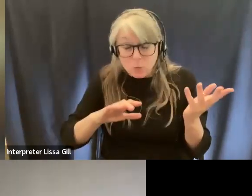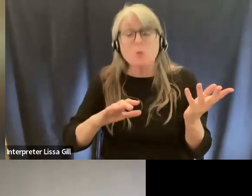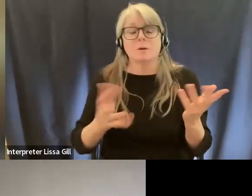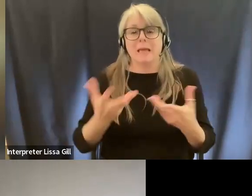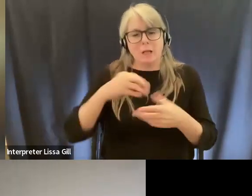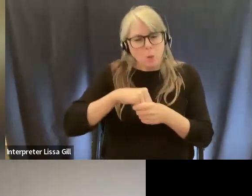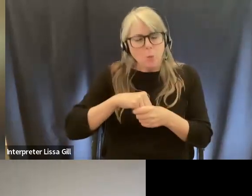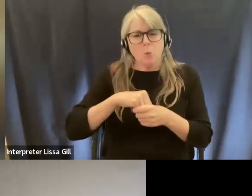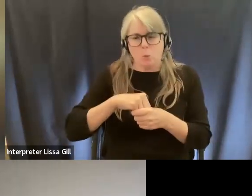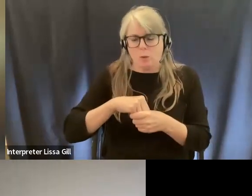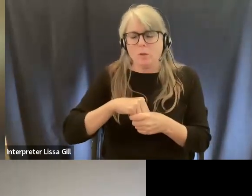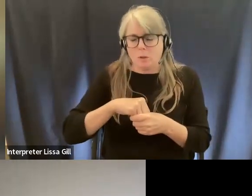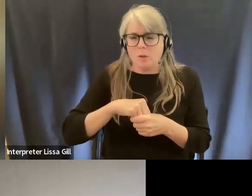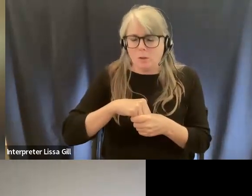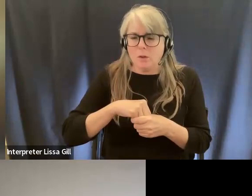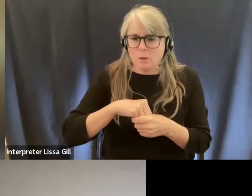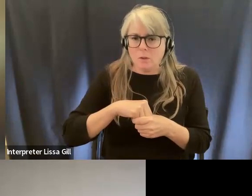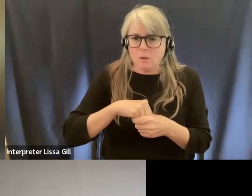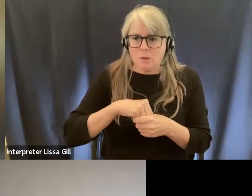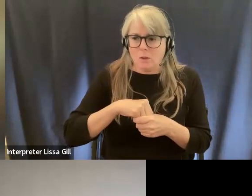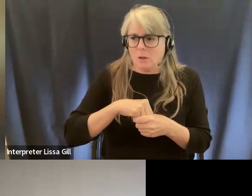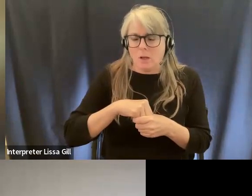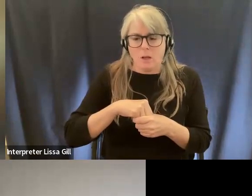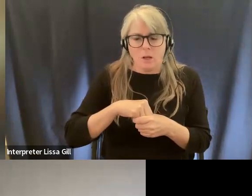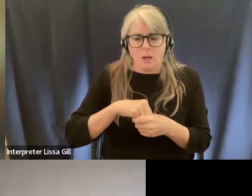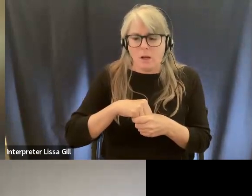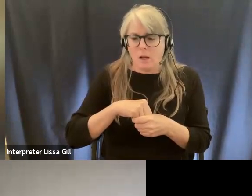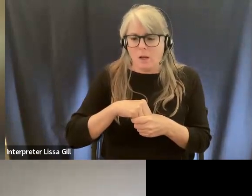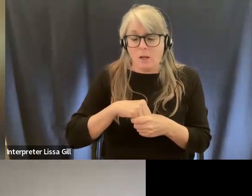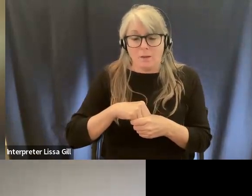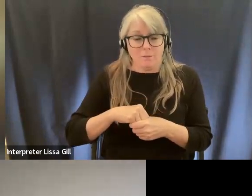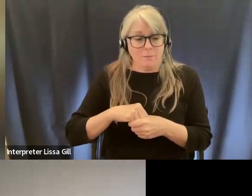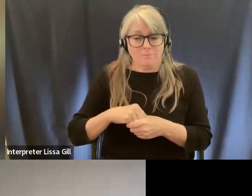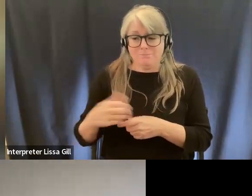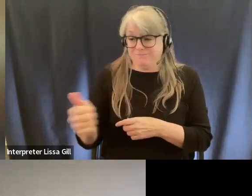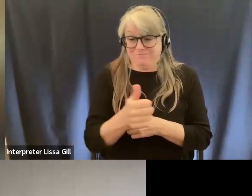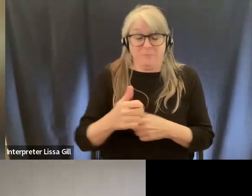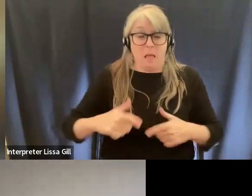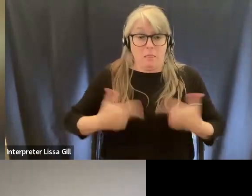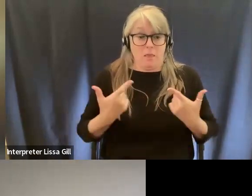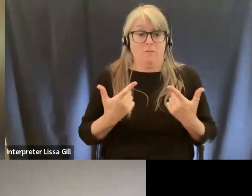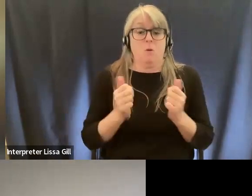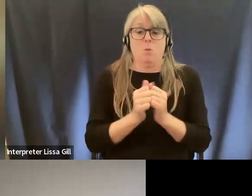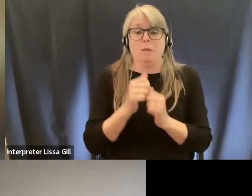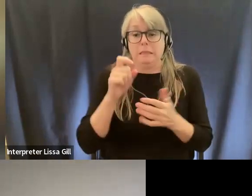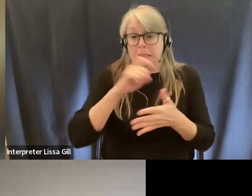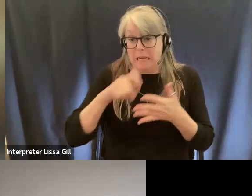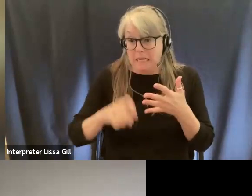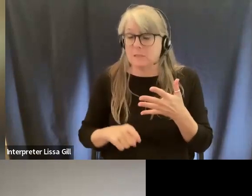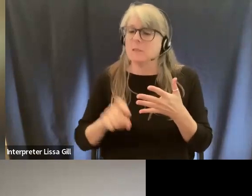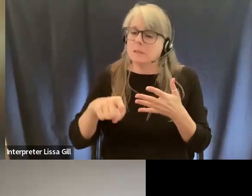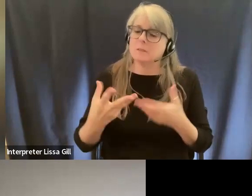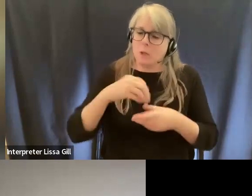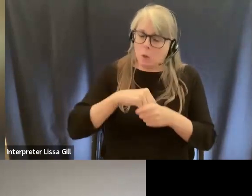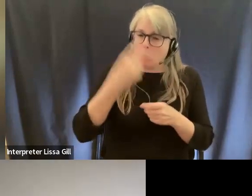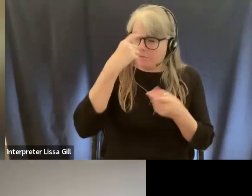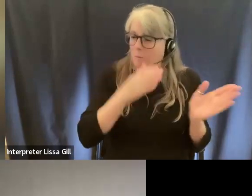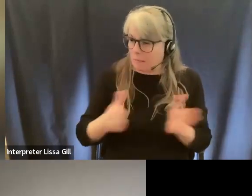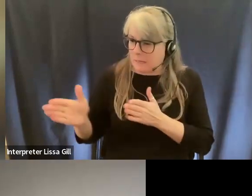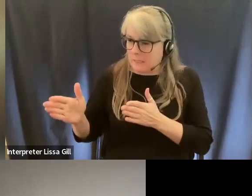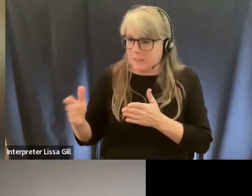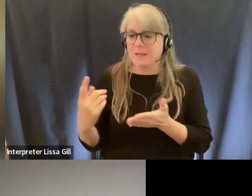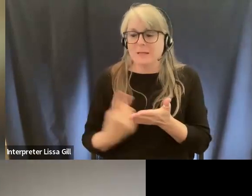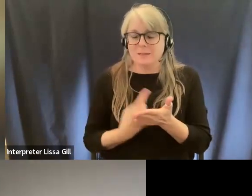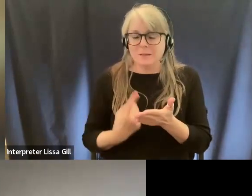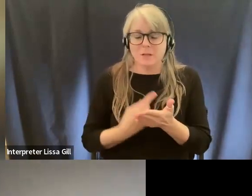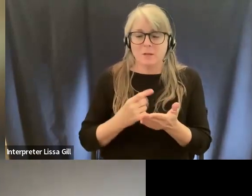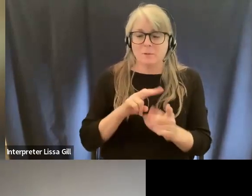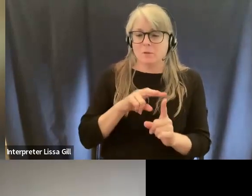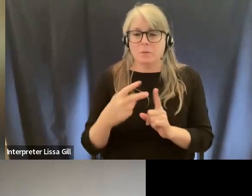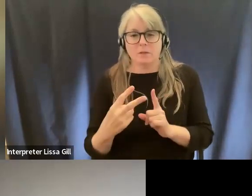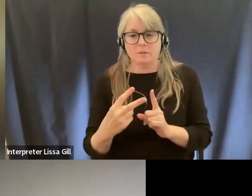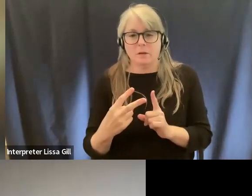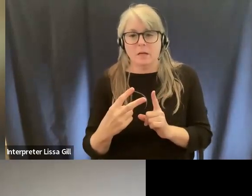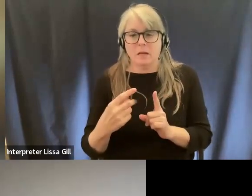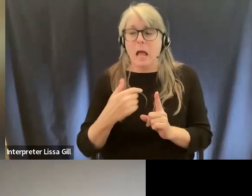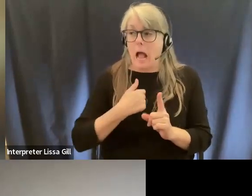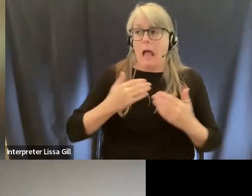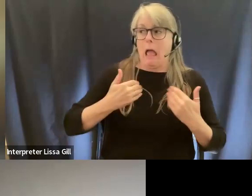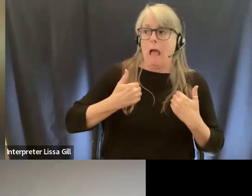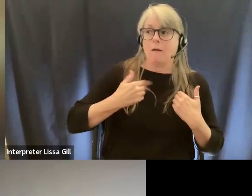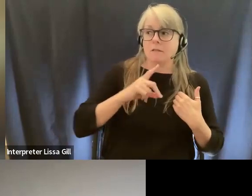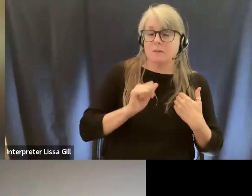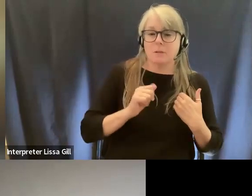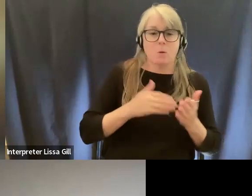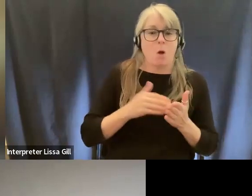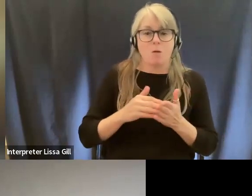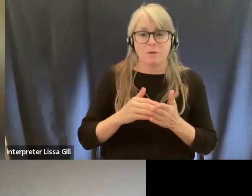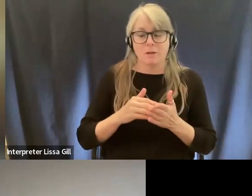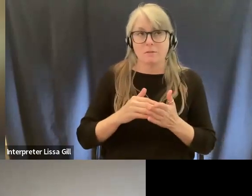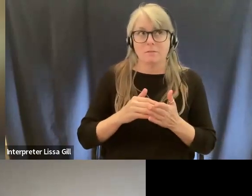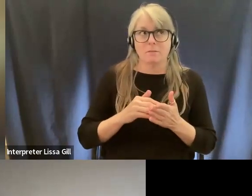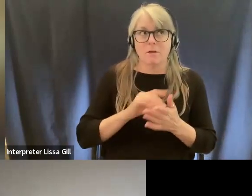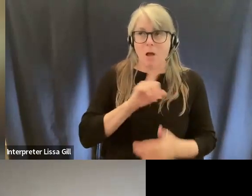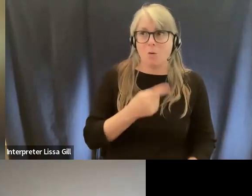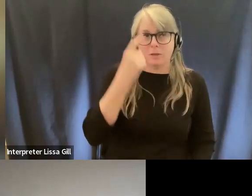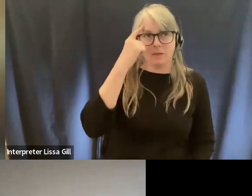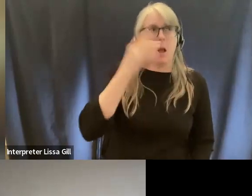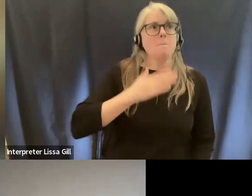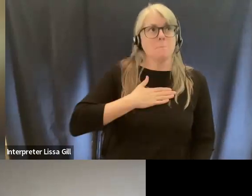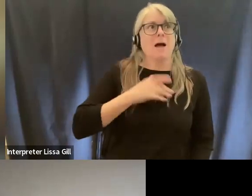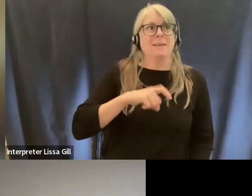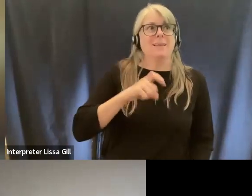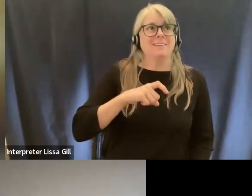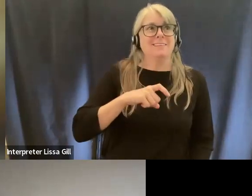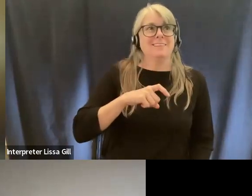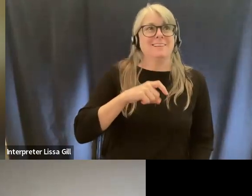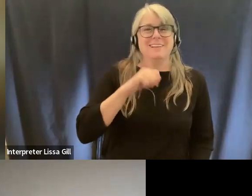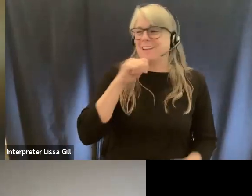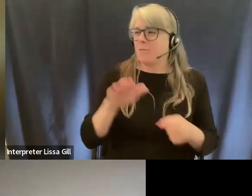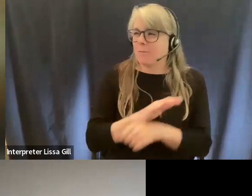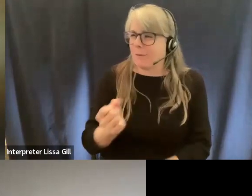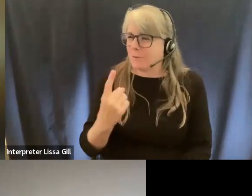In the planning. Sometimes we are one-sided. I know that I have a disability, but many times I often only think of what my needs are and I may not understand somebody else's needs.